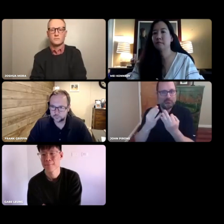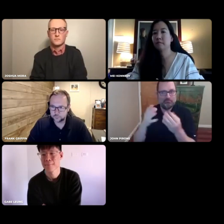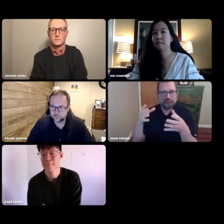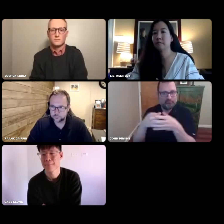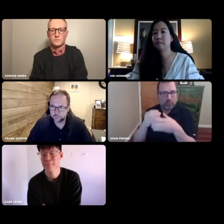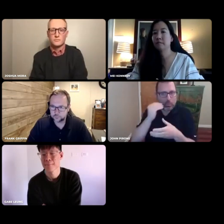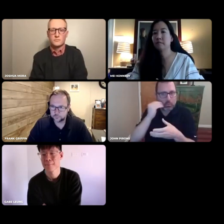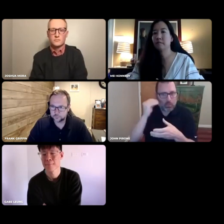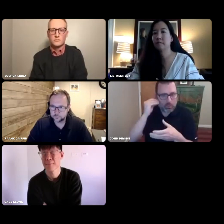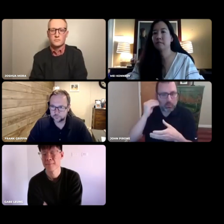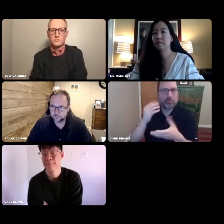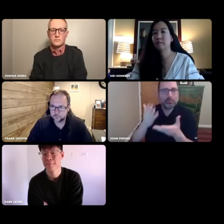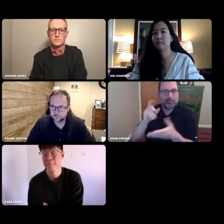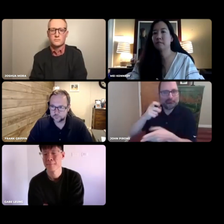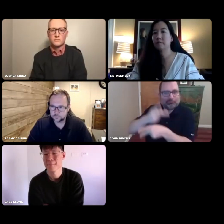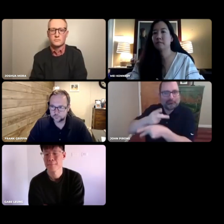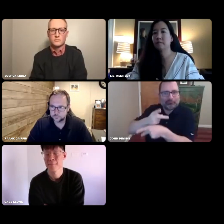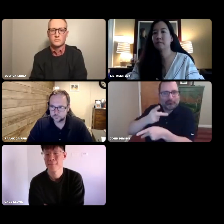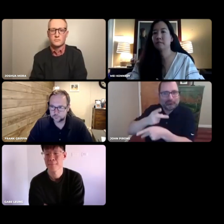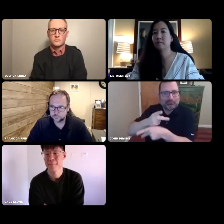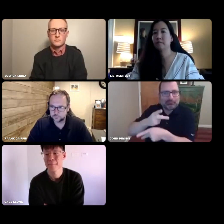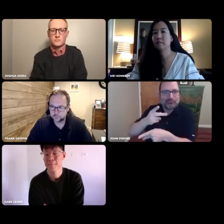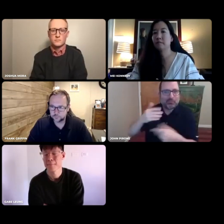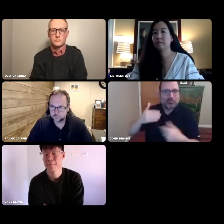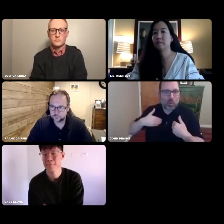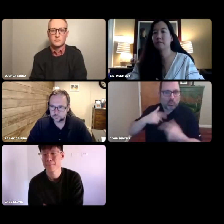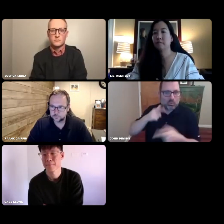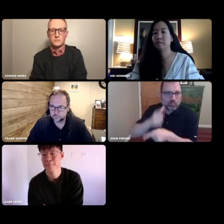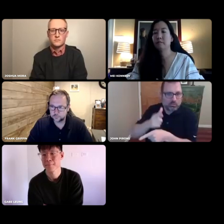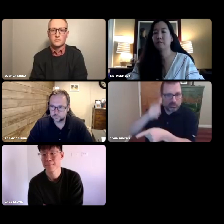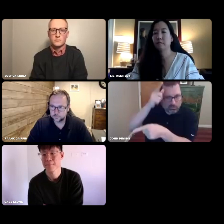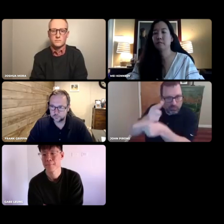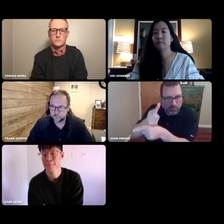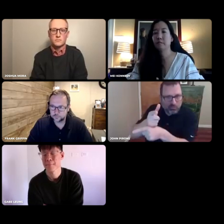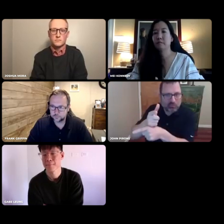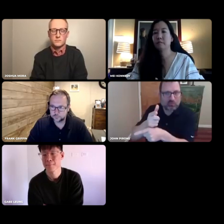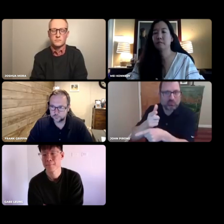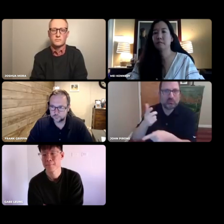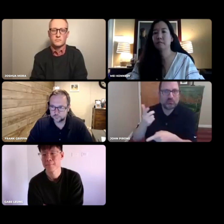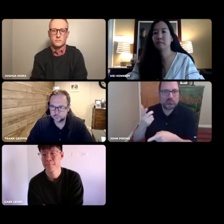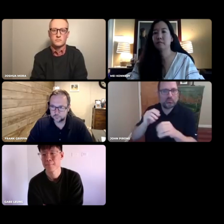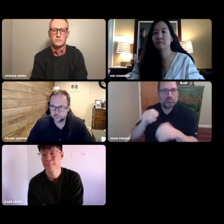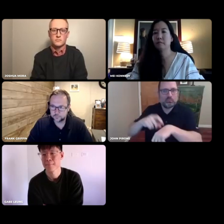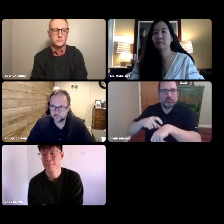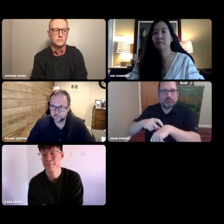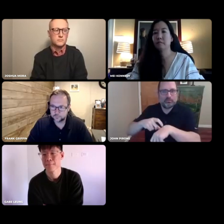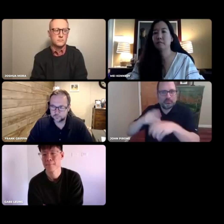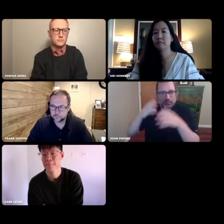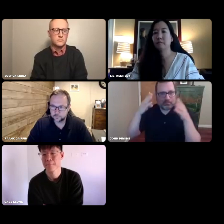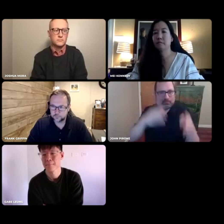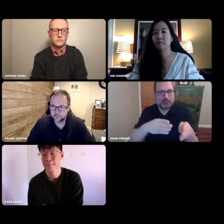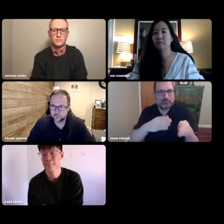Other students come from a family where they have to take care of younger siblings.